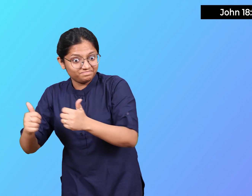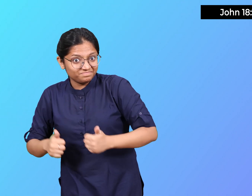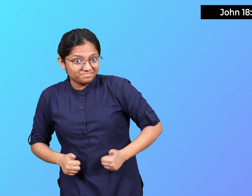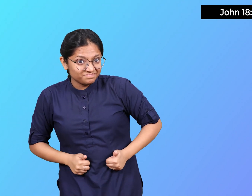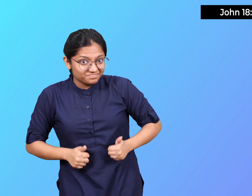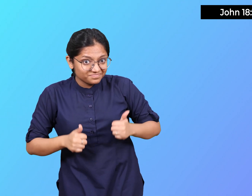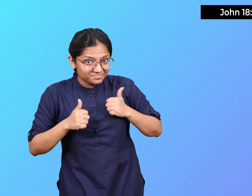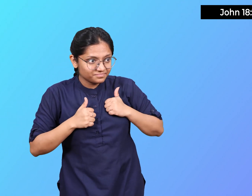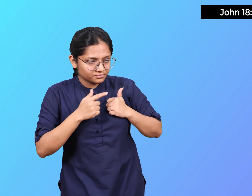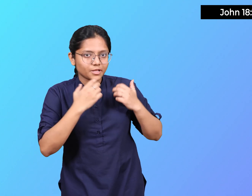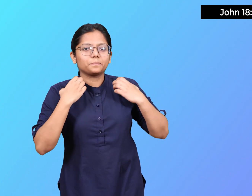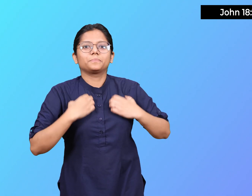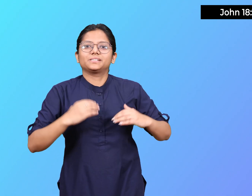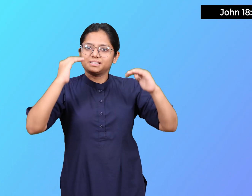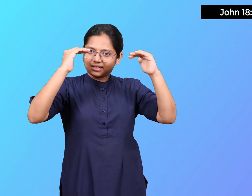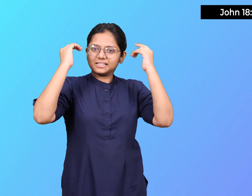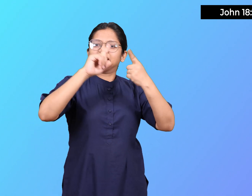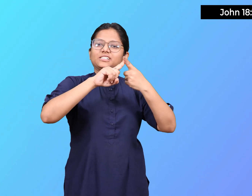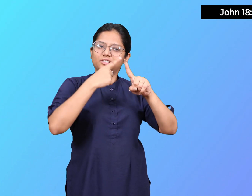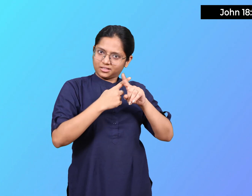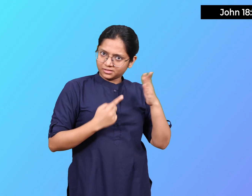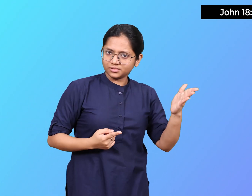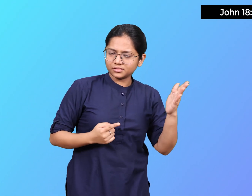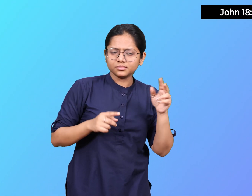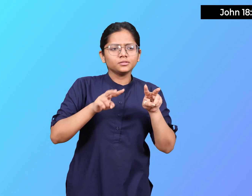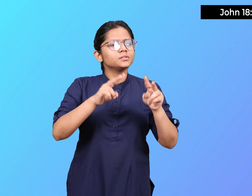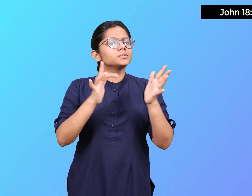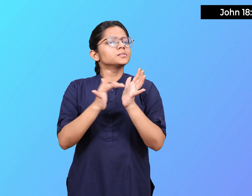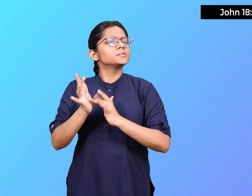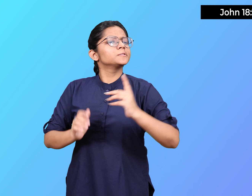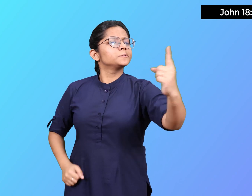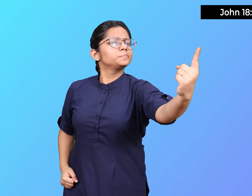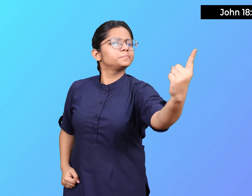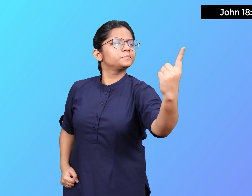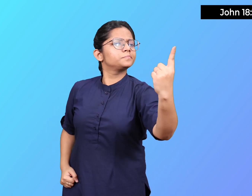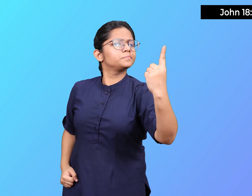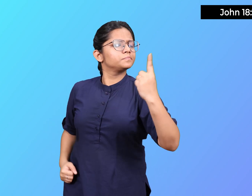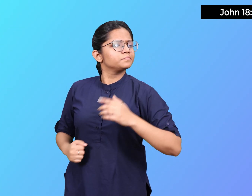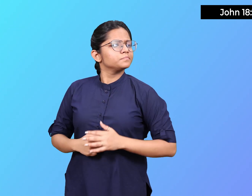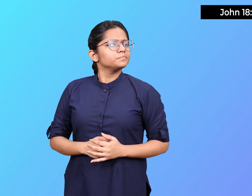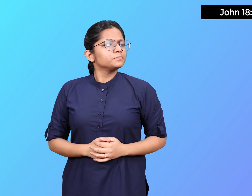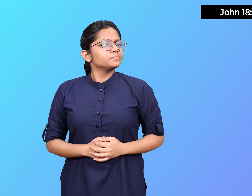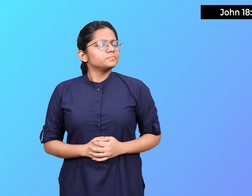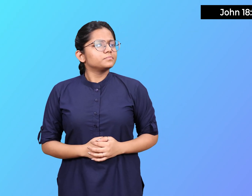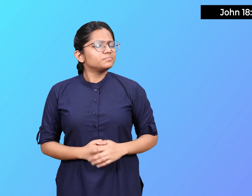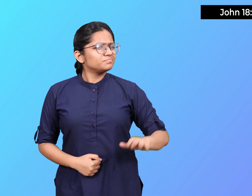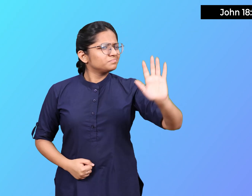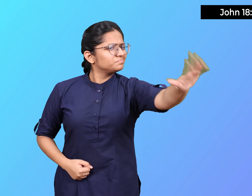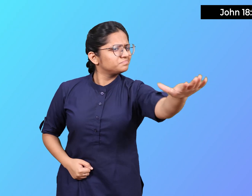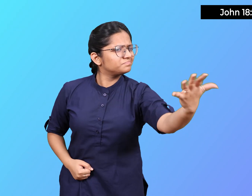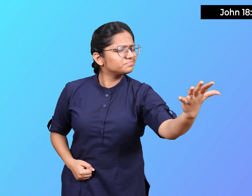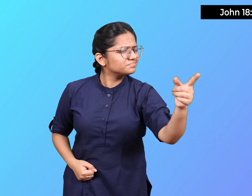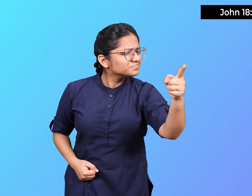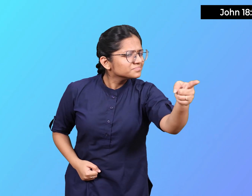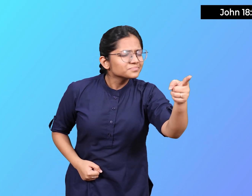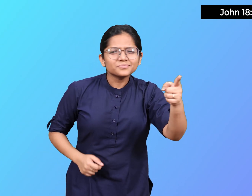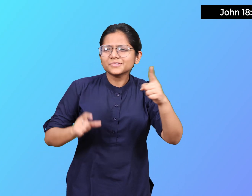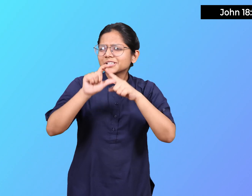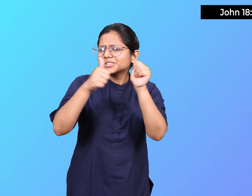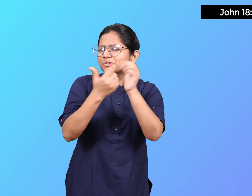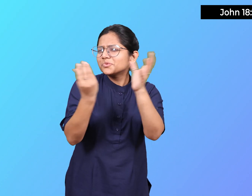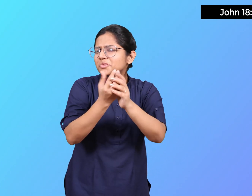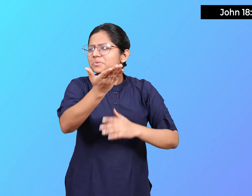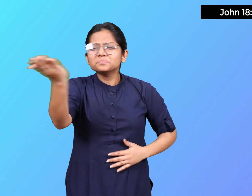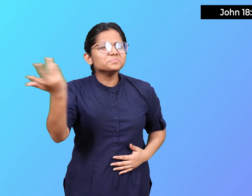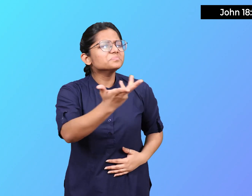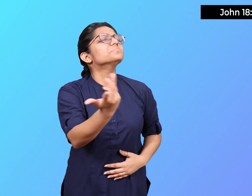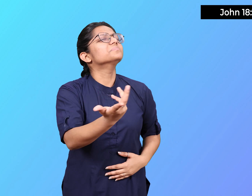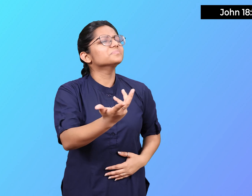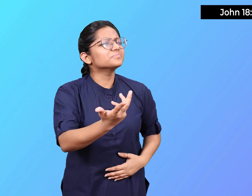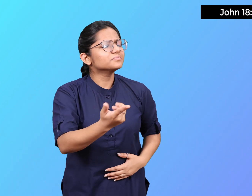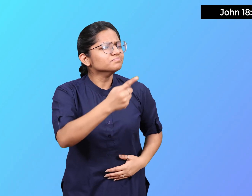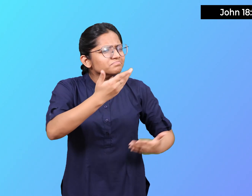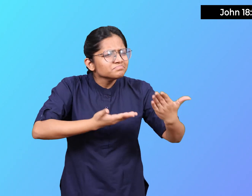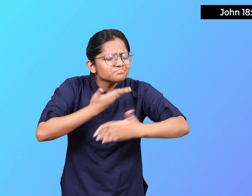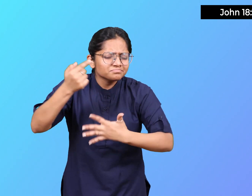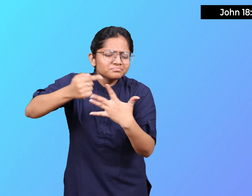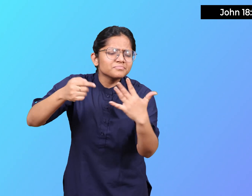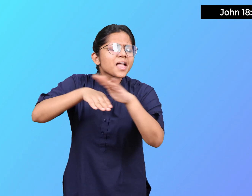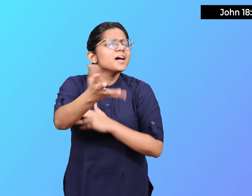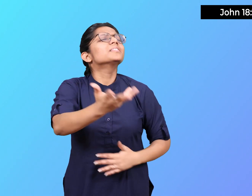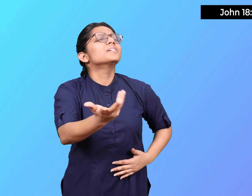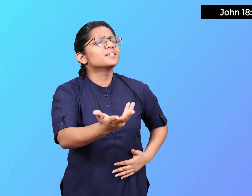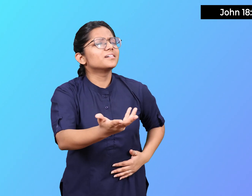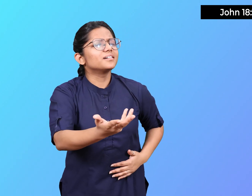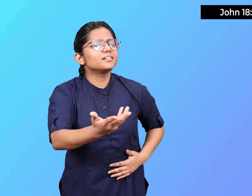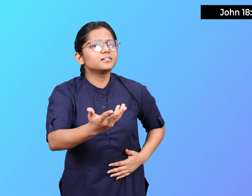The high priest asked Jesus questions about his followers and what he taught them.